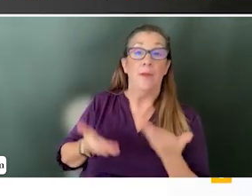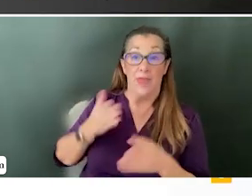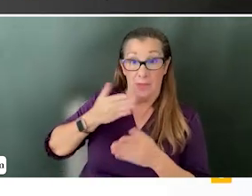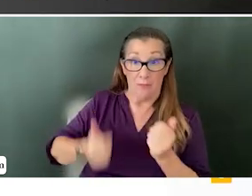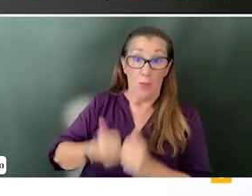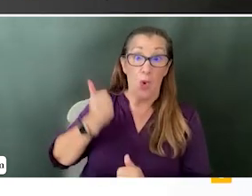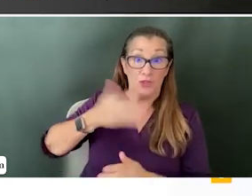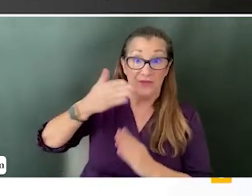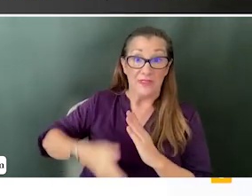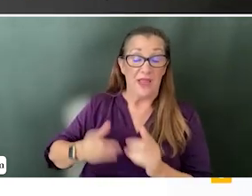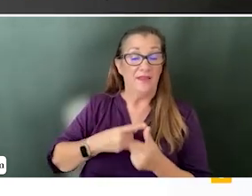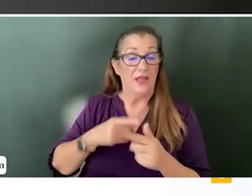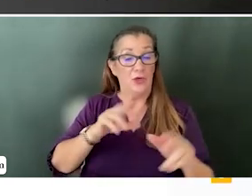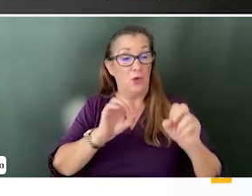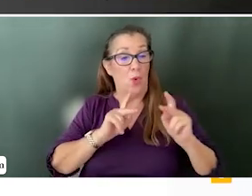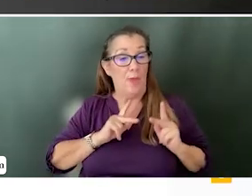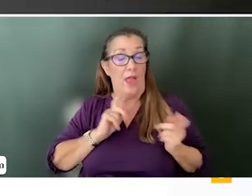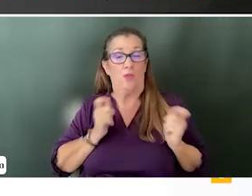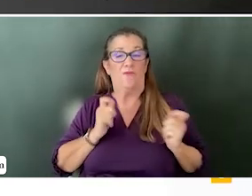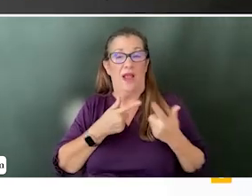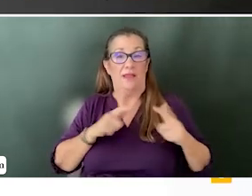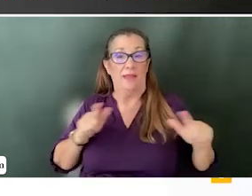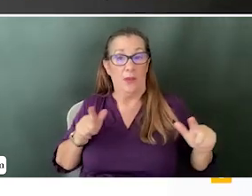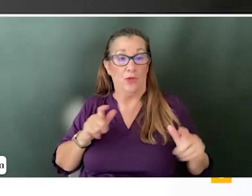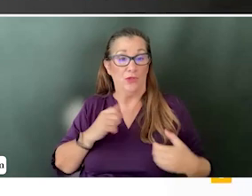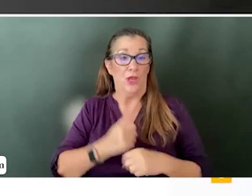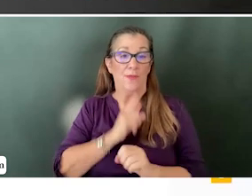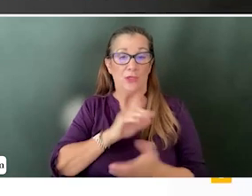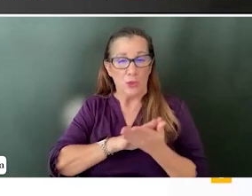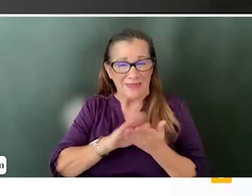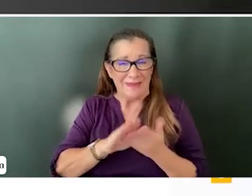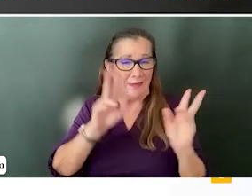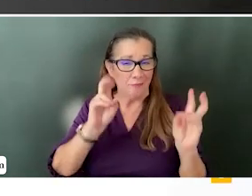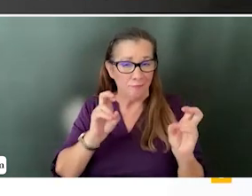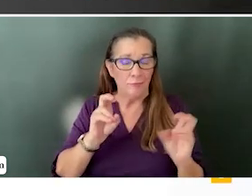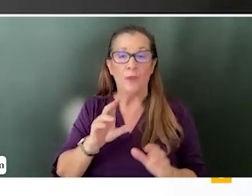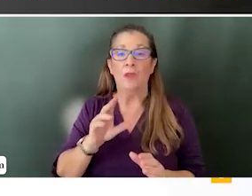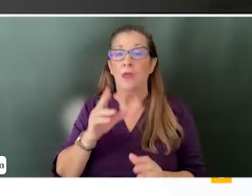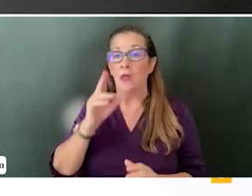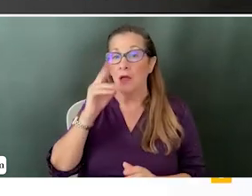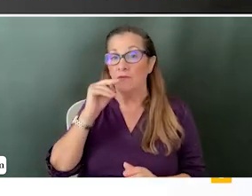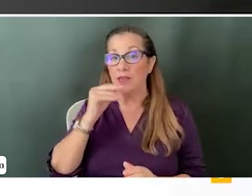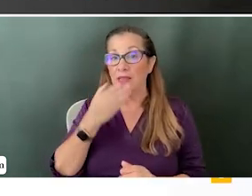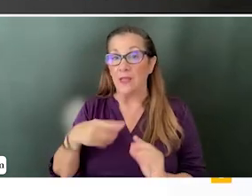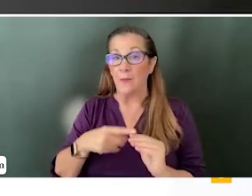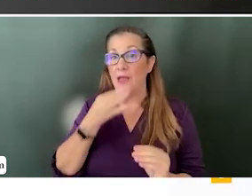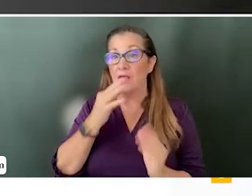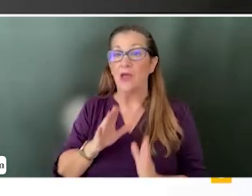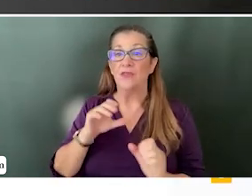Then you would go back, refine the language, make sure that it's clean. Funny thing about experts, um, they can be a little egg headed on stuff